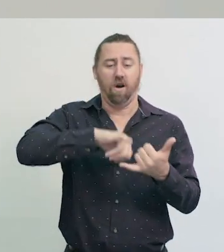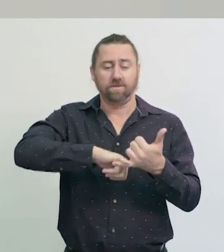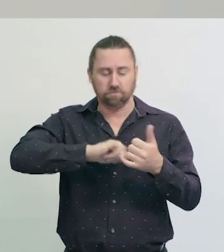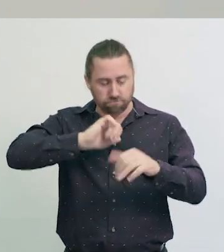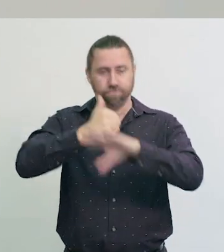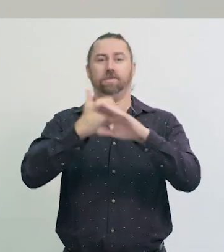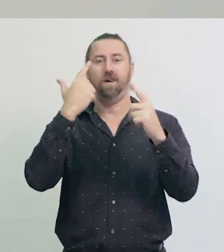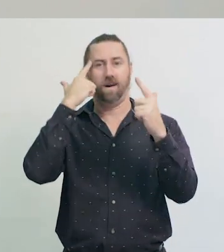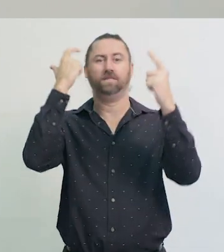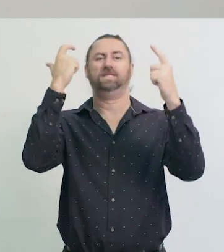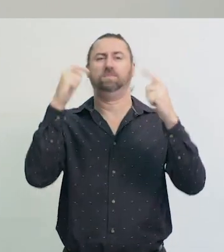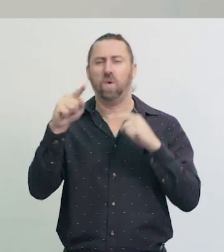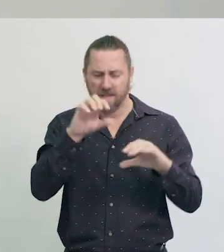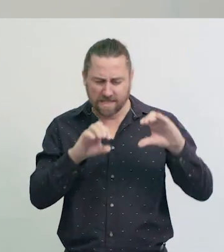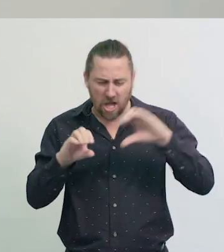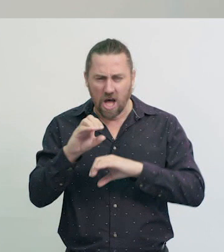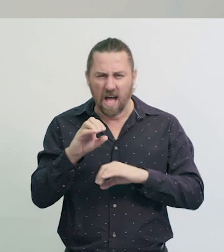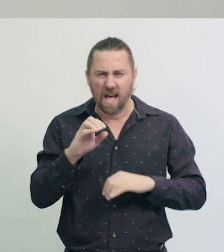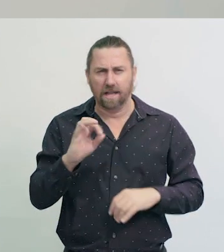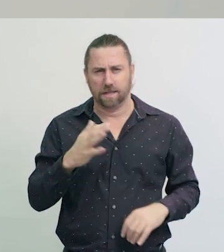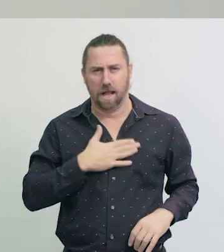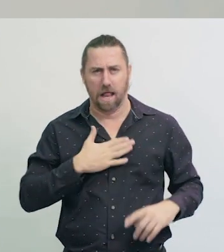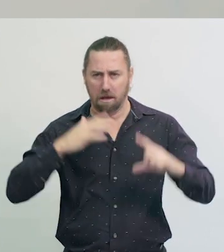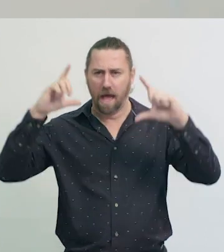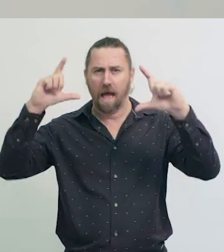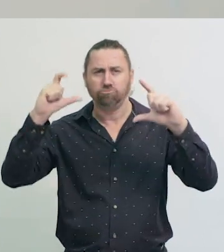because scientists wanted to reduce the size of cameras on spacecraft,